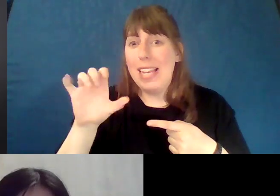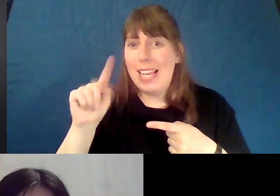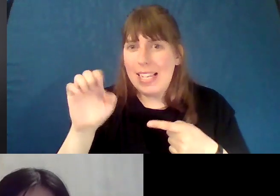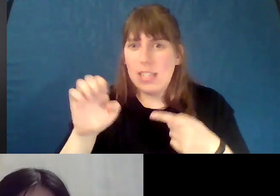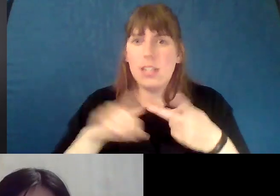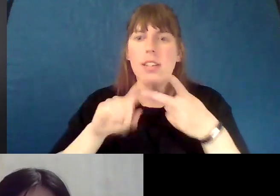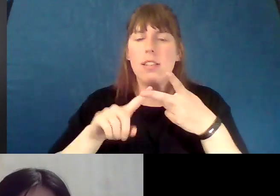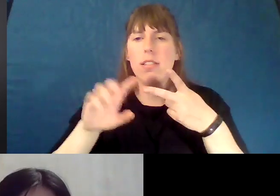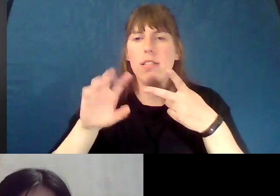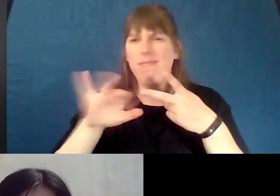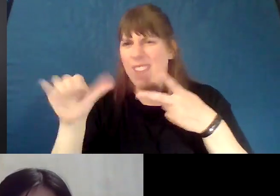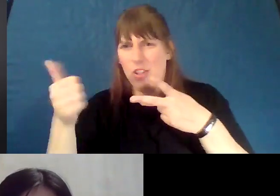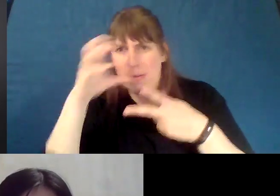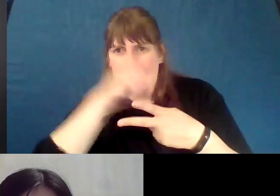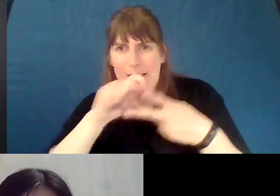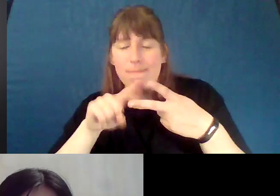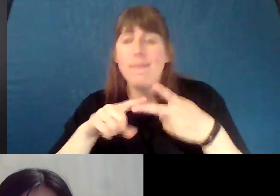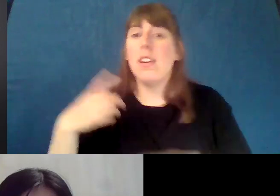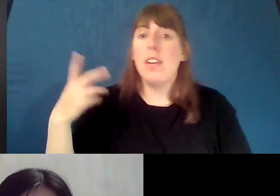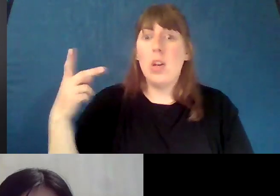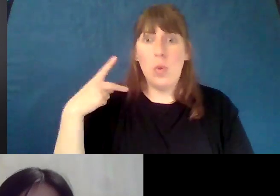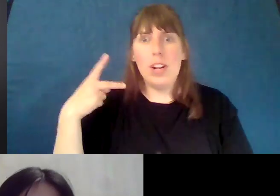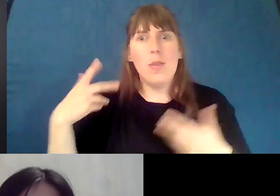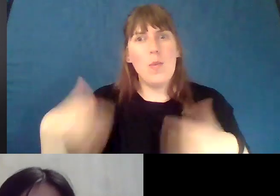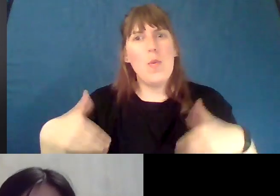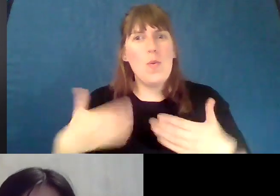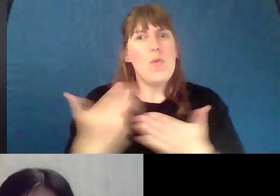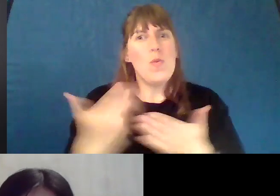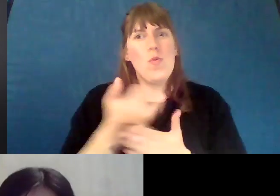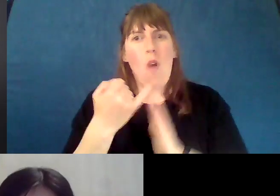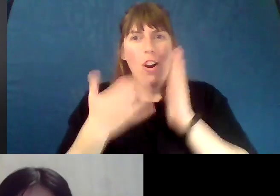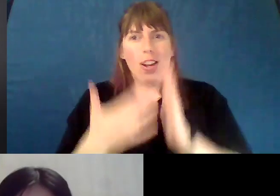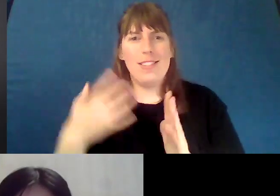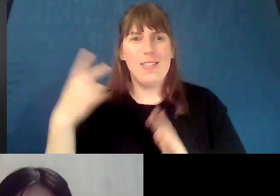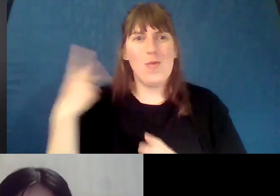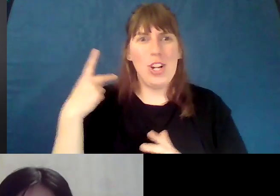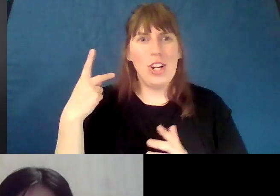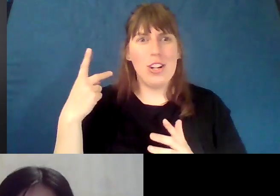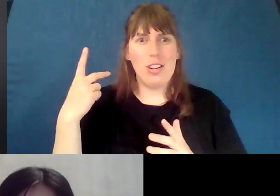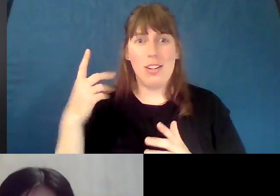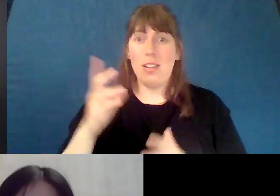we're kind of like renegade artists that, like, we're used to, we're used to being self-producers. Yeah.